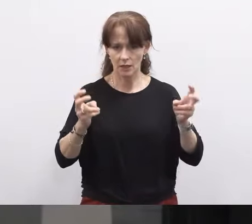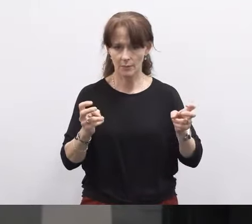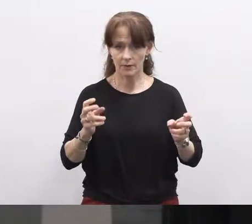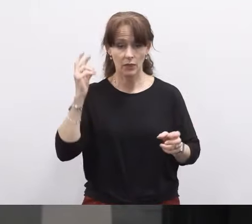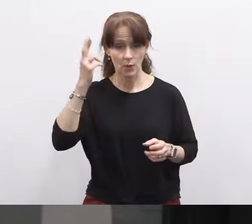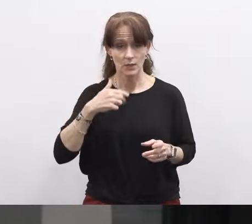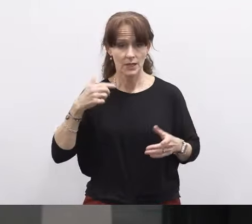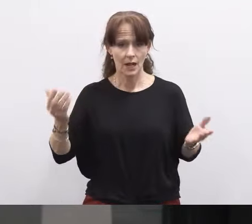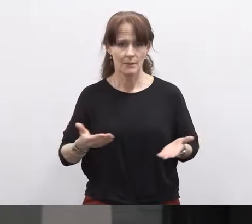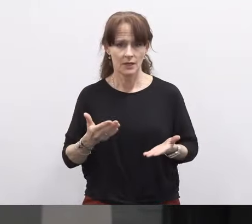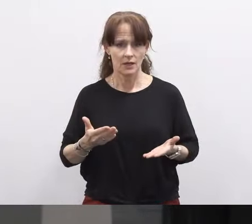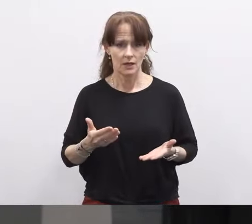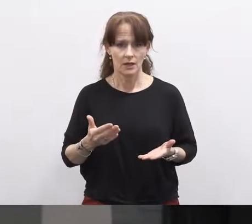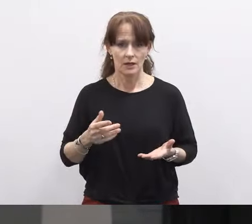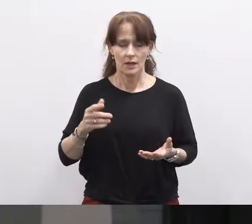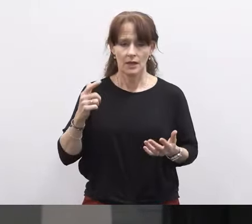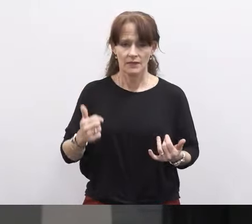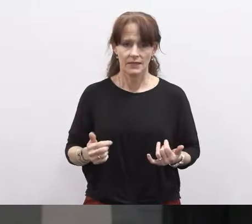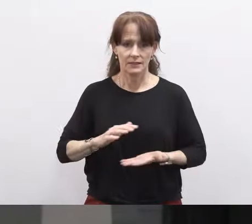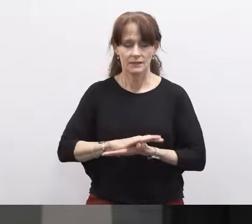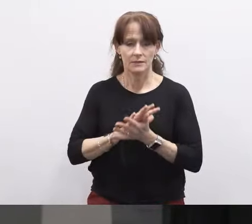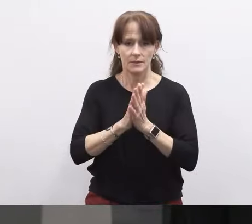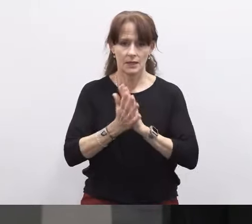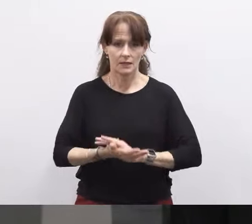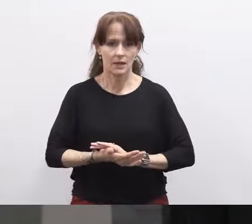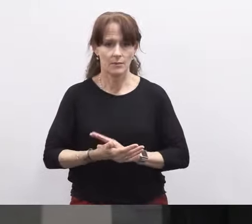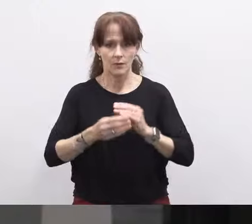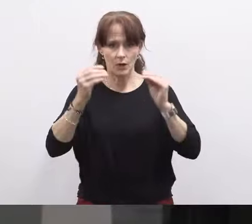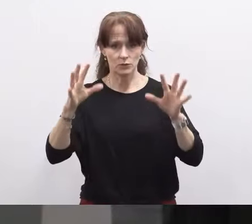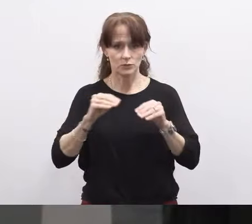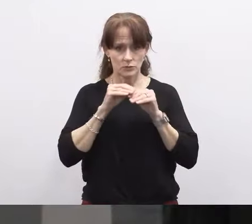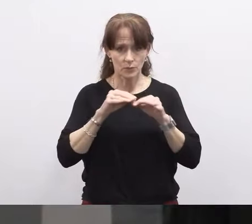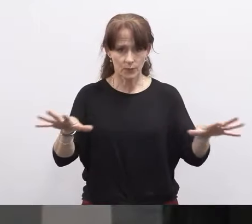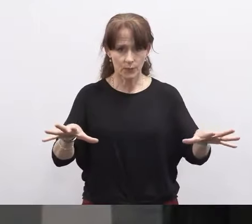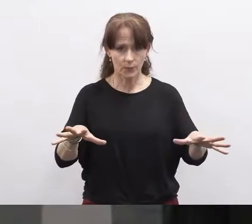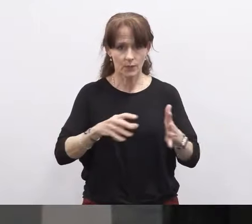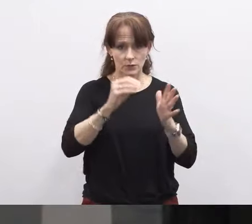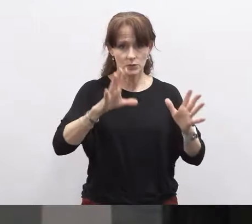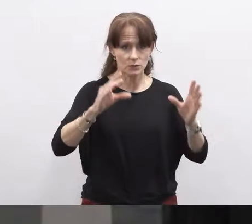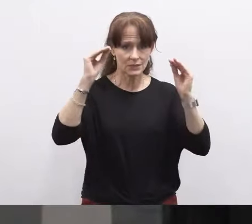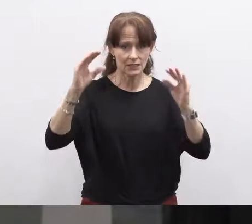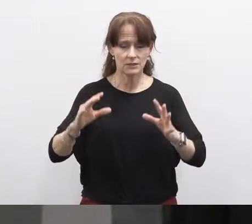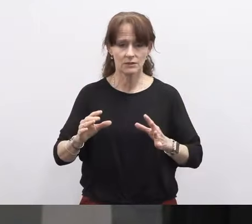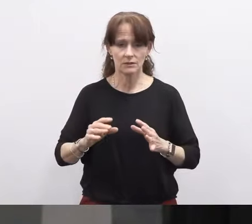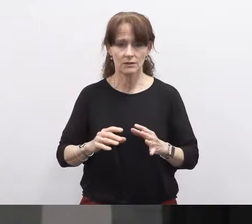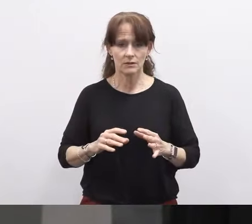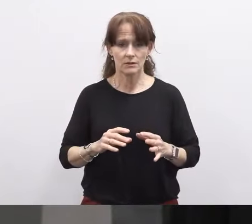not only is this spreading out to our students and our teachers, but it's spilling out to our neighbors.